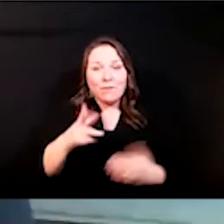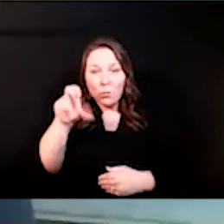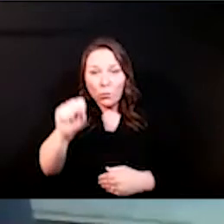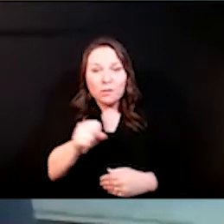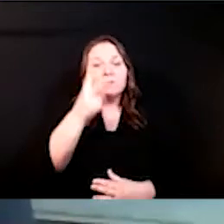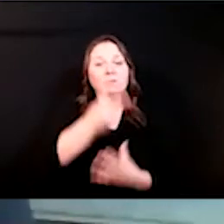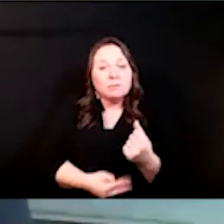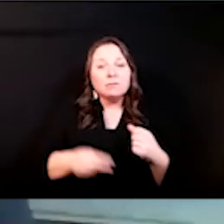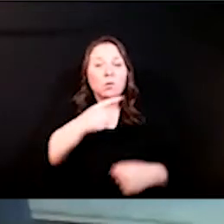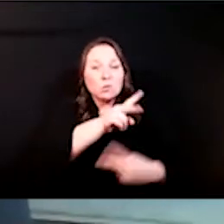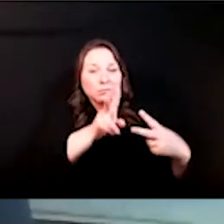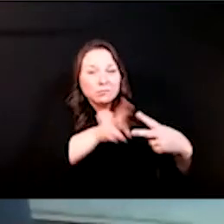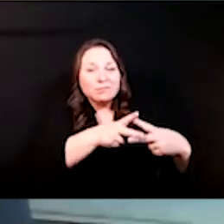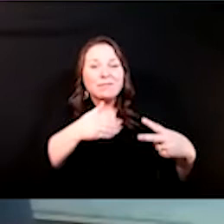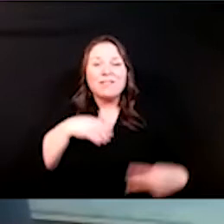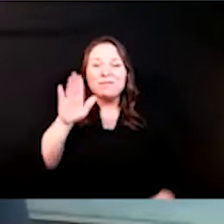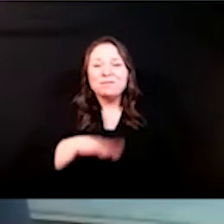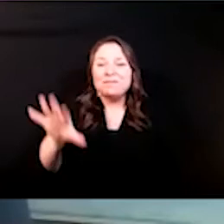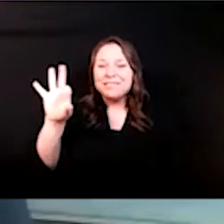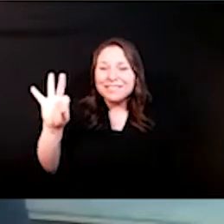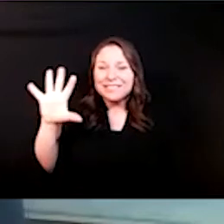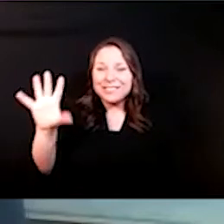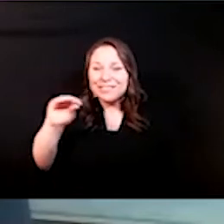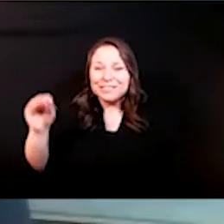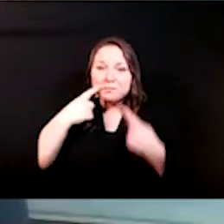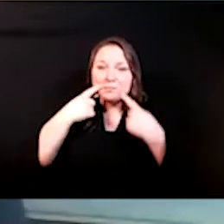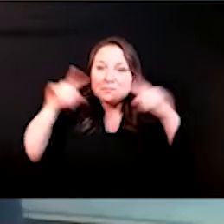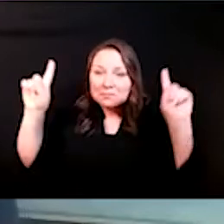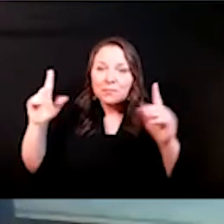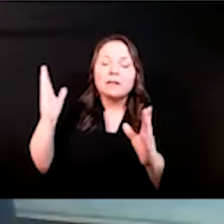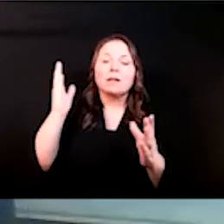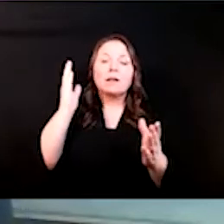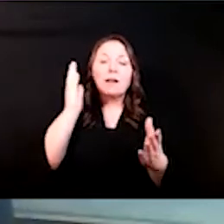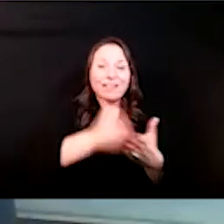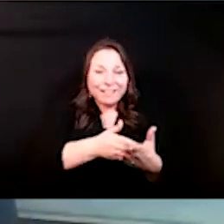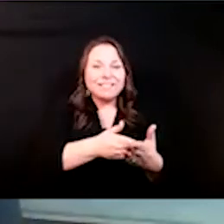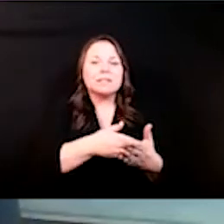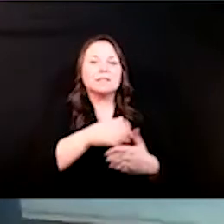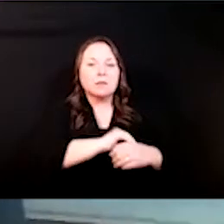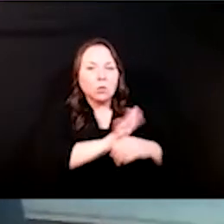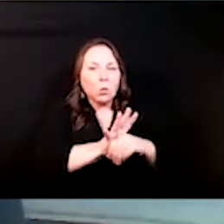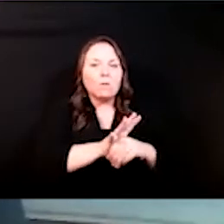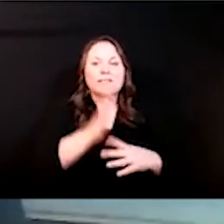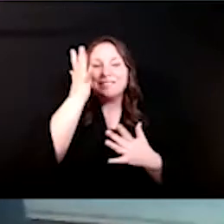IN THE PFIZER AND MODERNA VACCINES, BOTH VACCINES WERE ABOUT 95% EFFECTIVE AGAINST SYMPTOMATIC COVID-19. SO